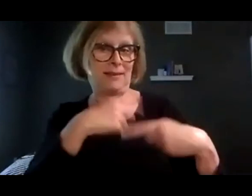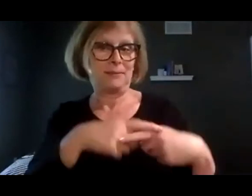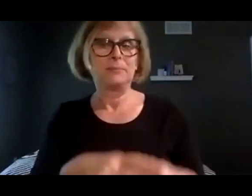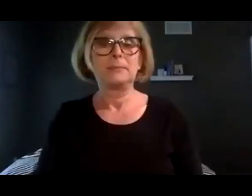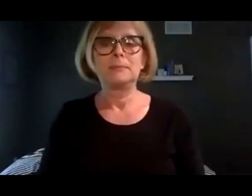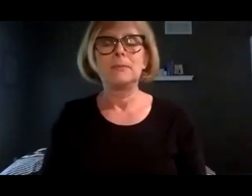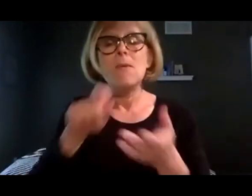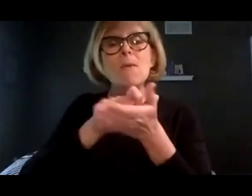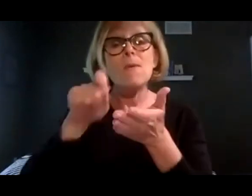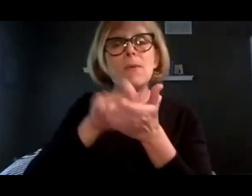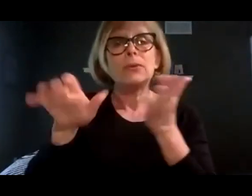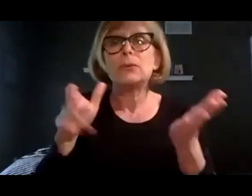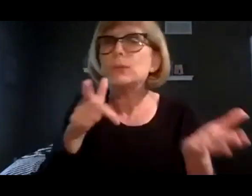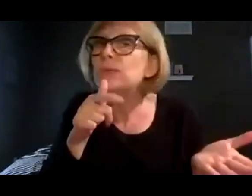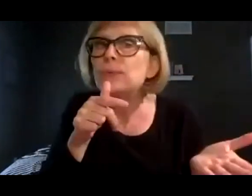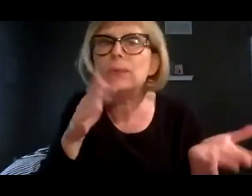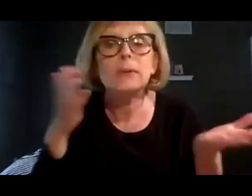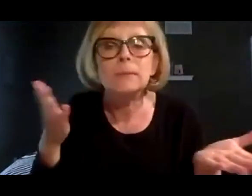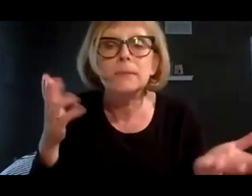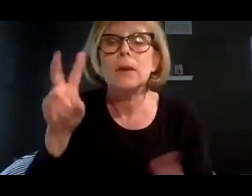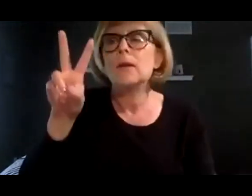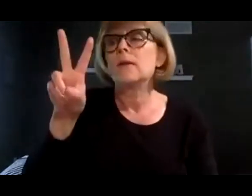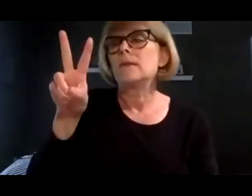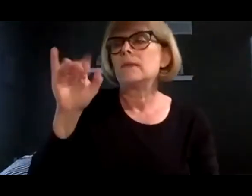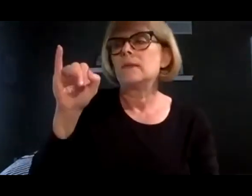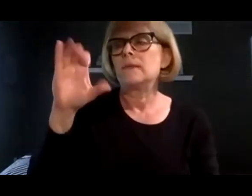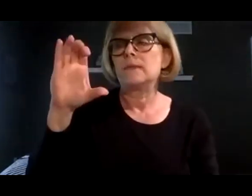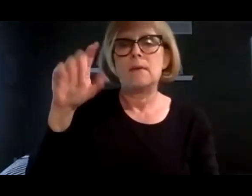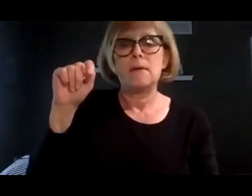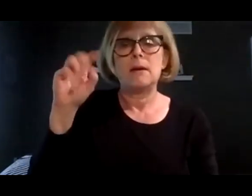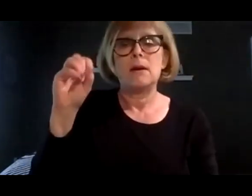Written by Victoria Nelson